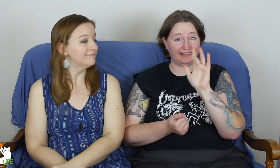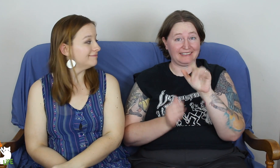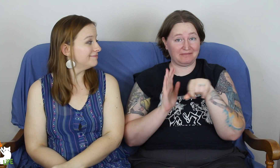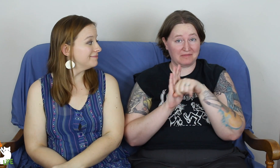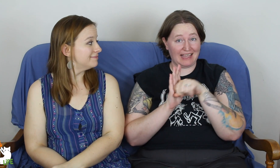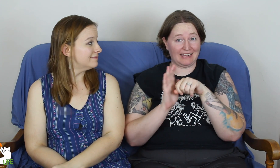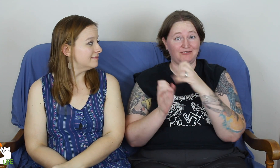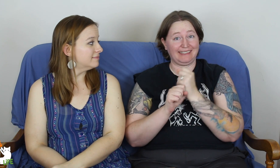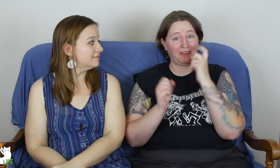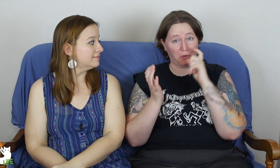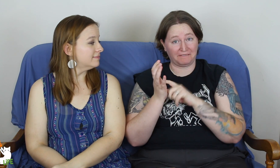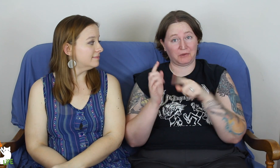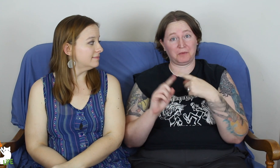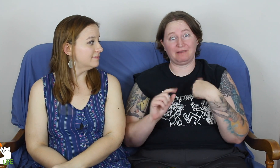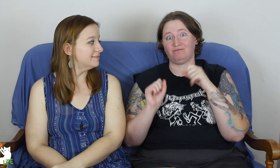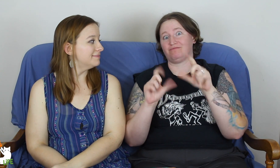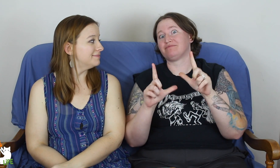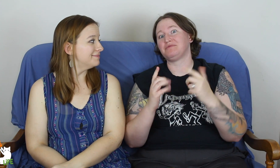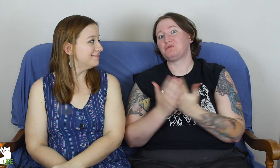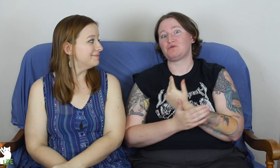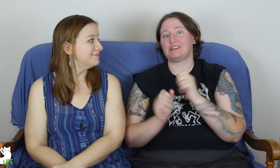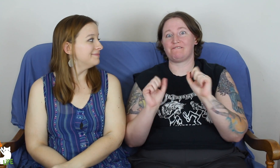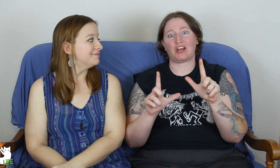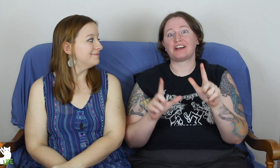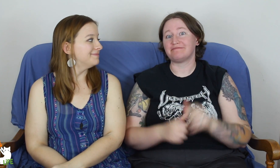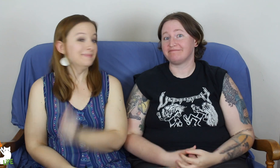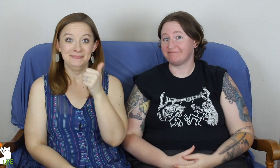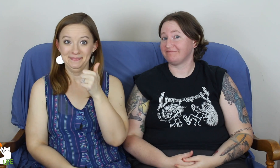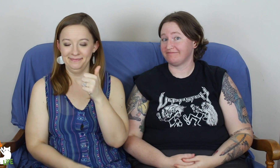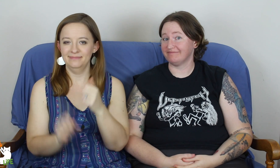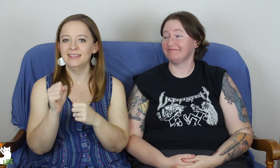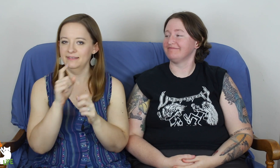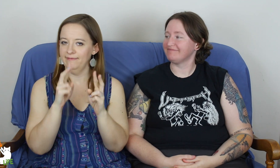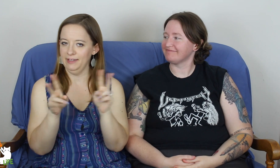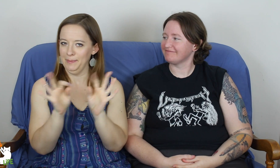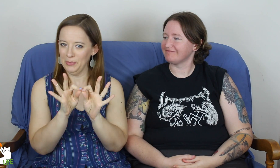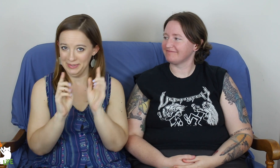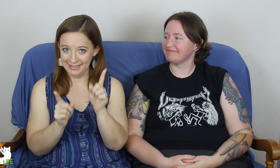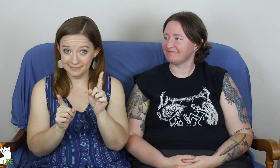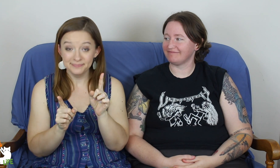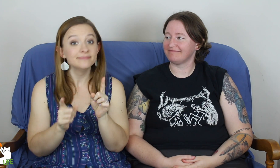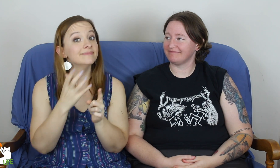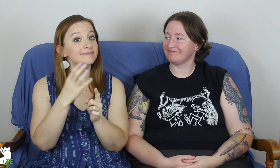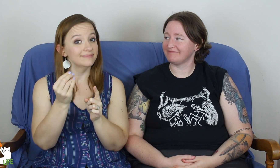Remember to click the notification bell so you'll be notified when we're making new videos! [JI] Yes, it's very important.